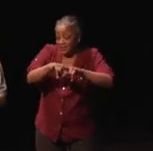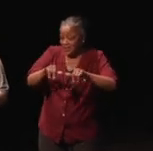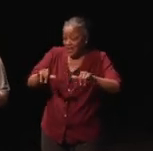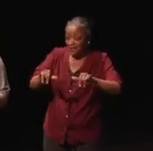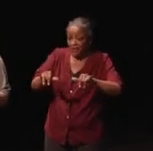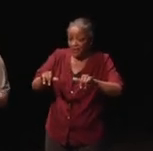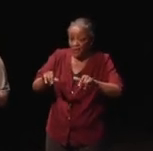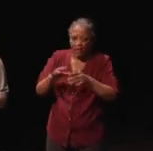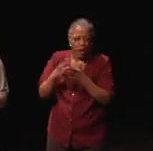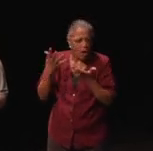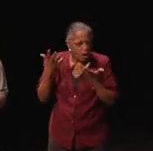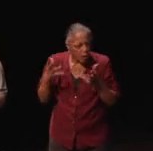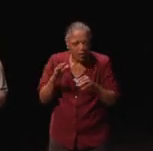already been on audio games.NET